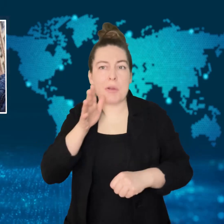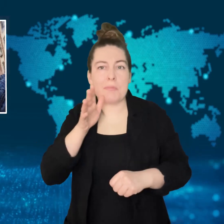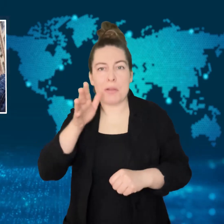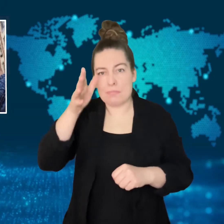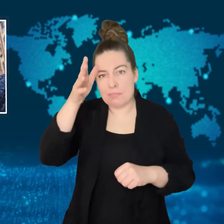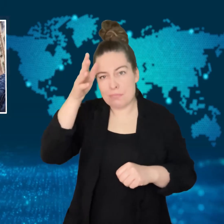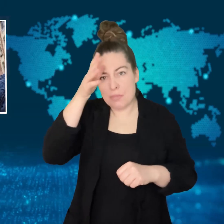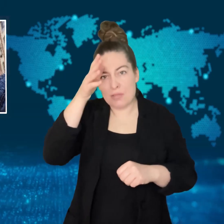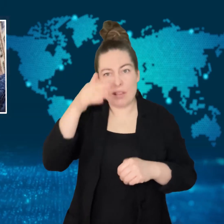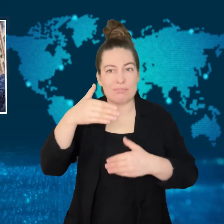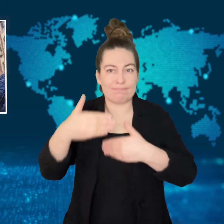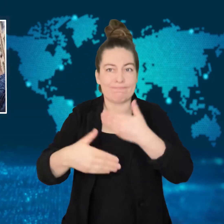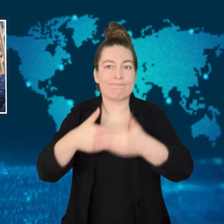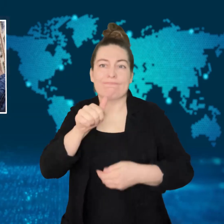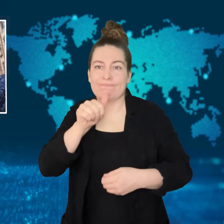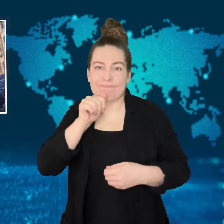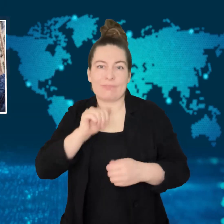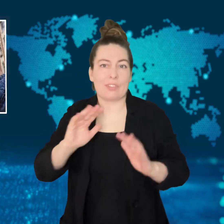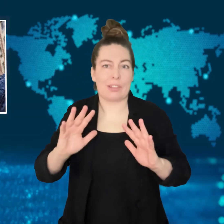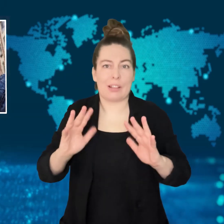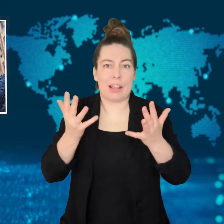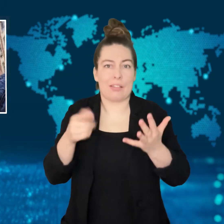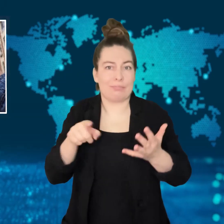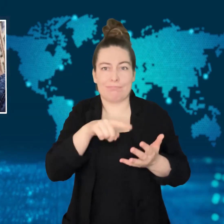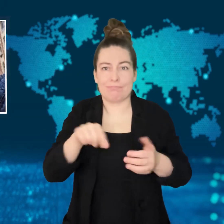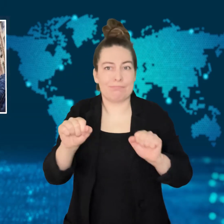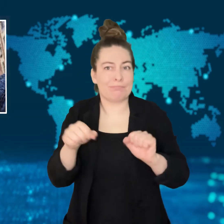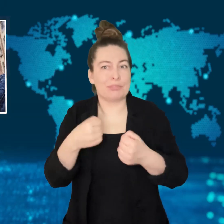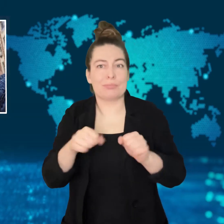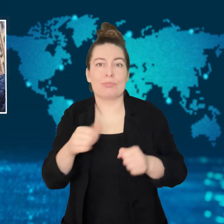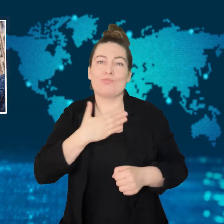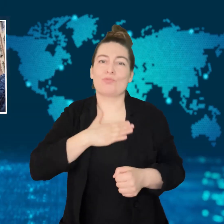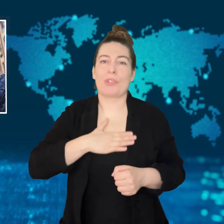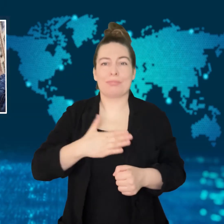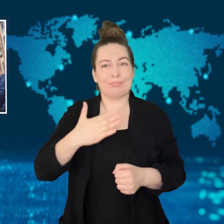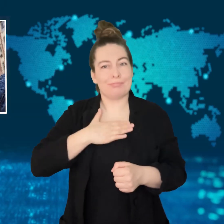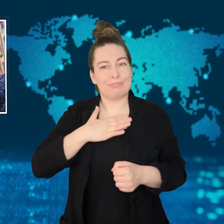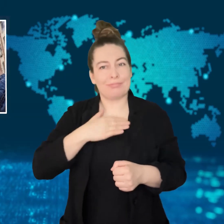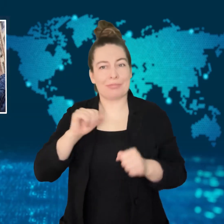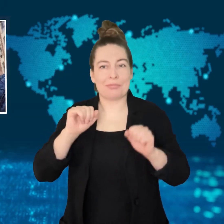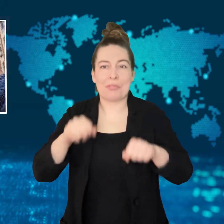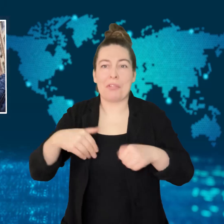A large number of young people